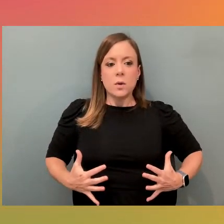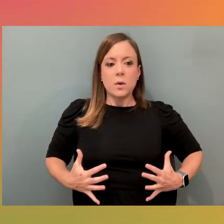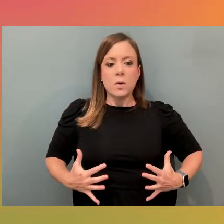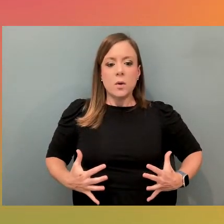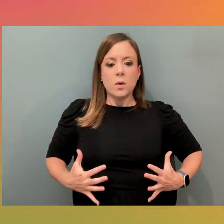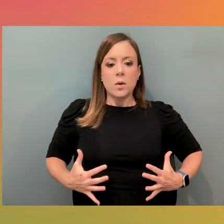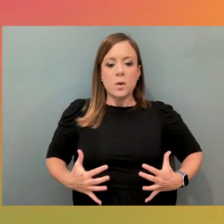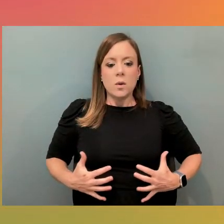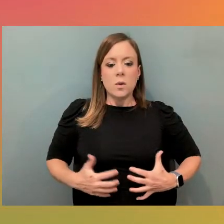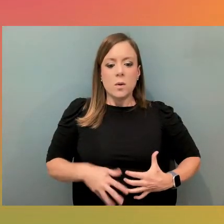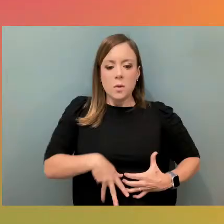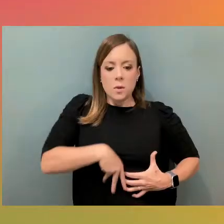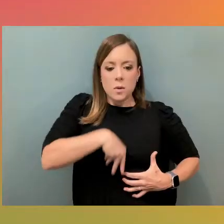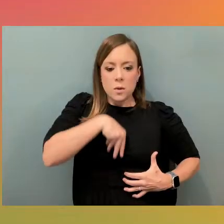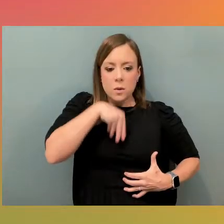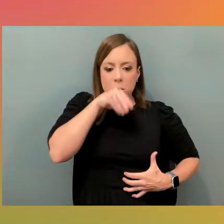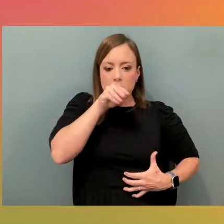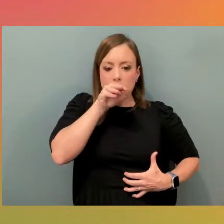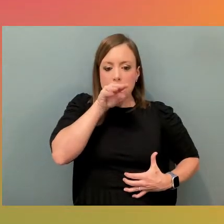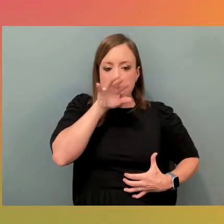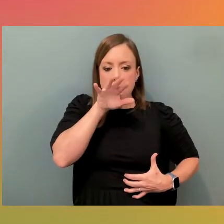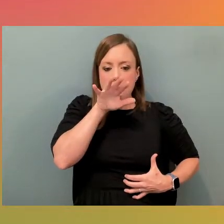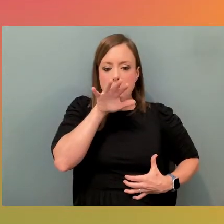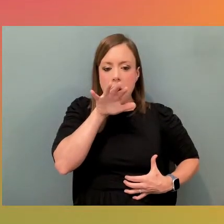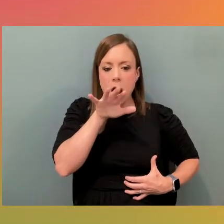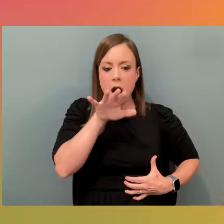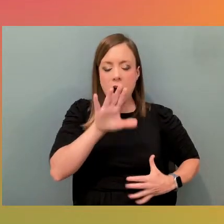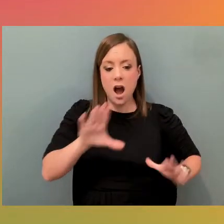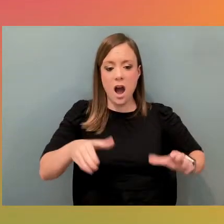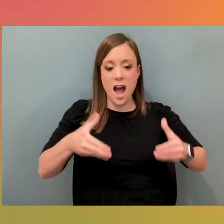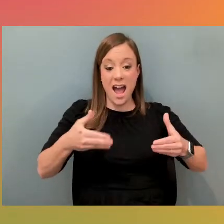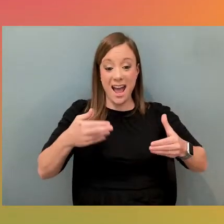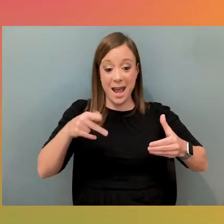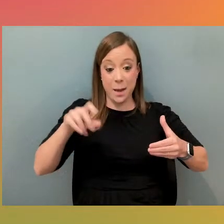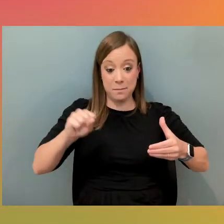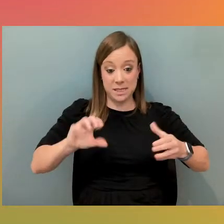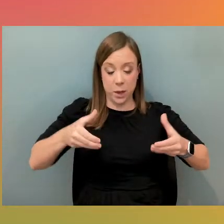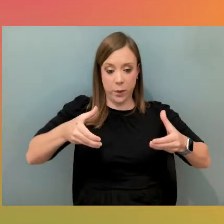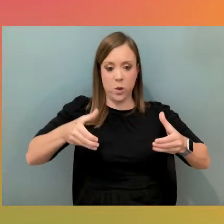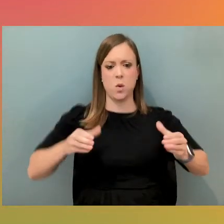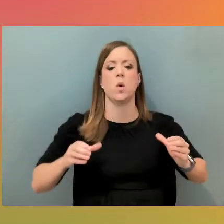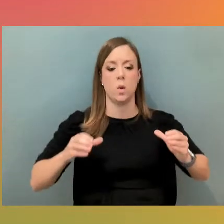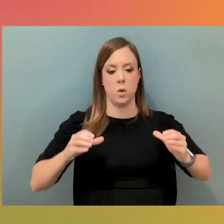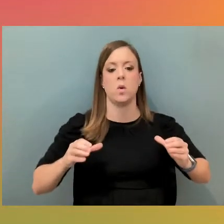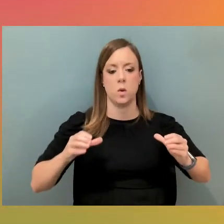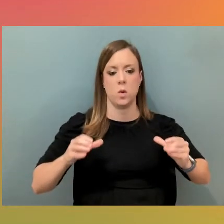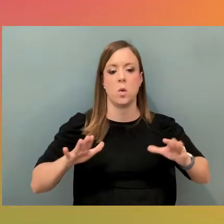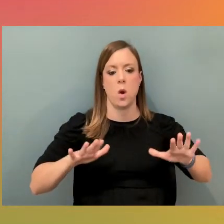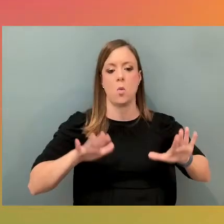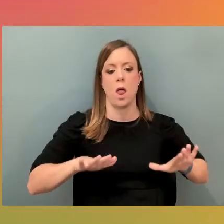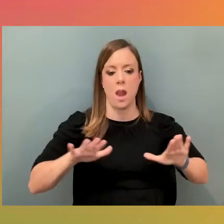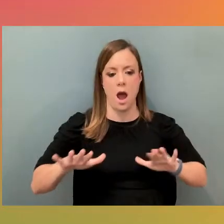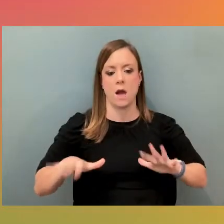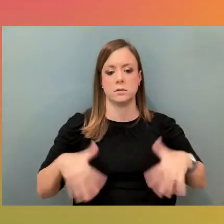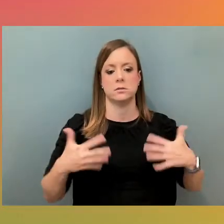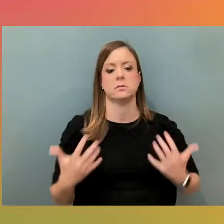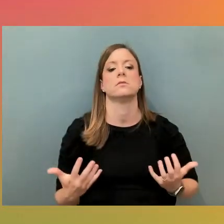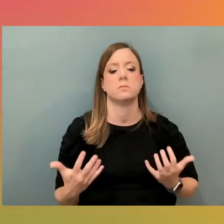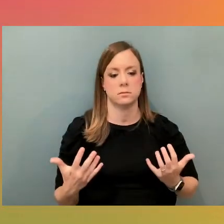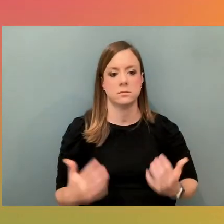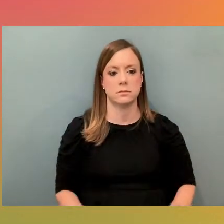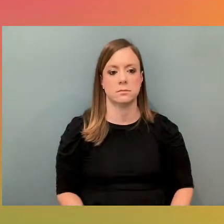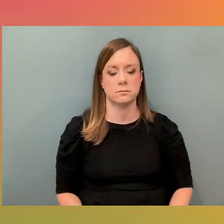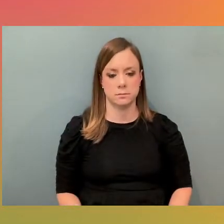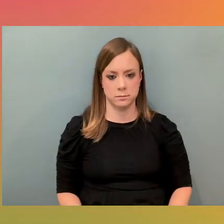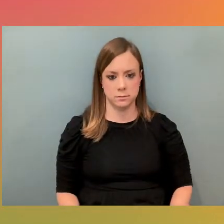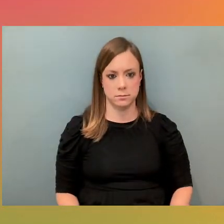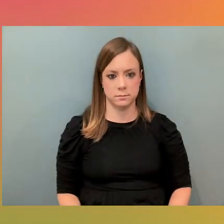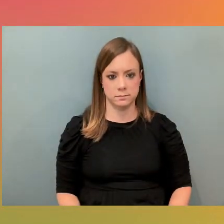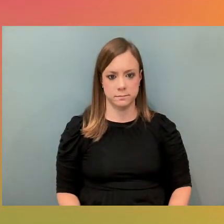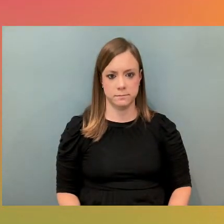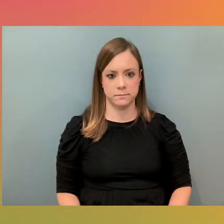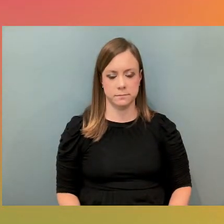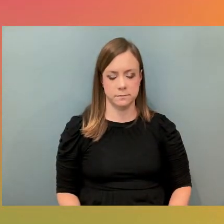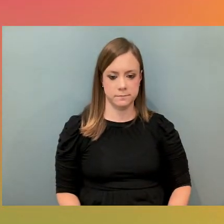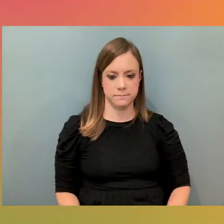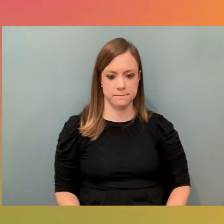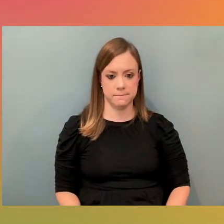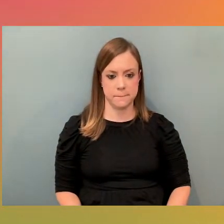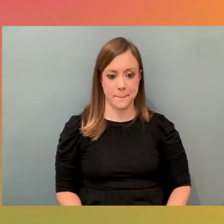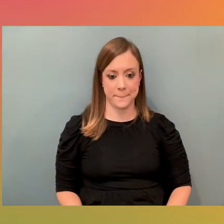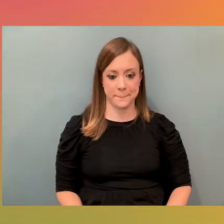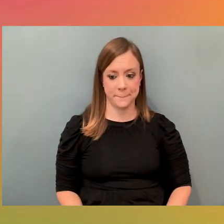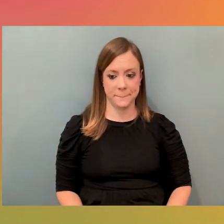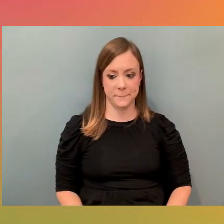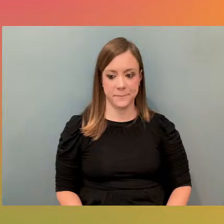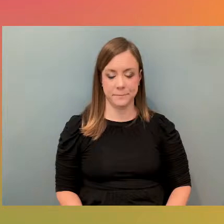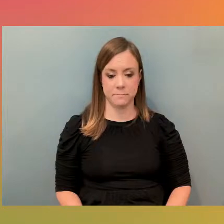ANOTHER INHALE.